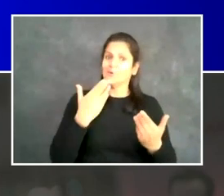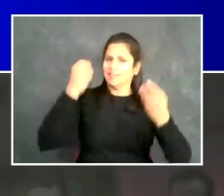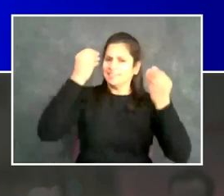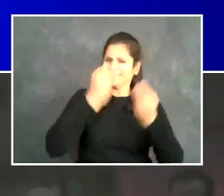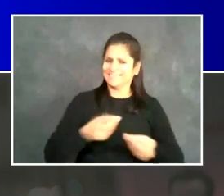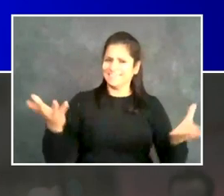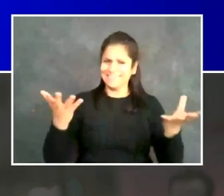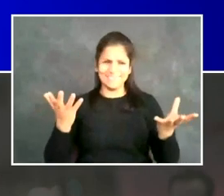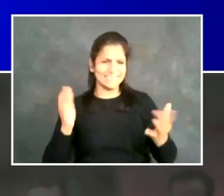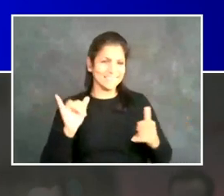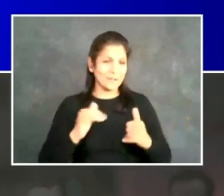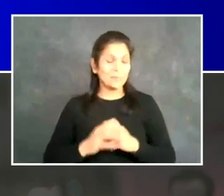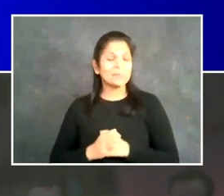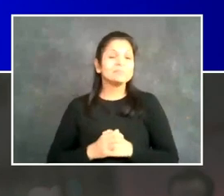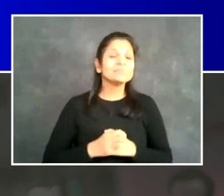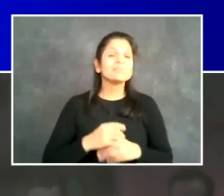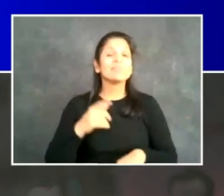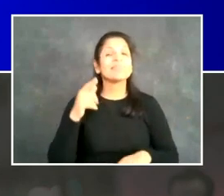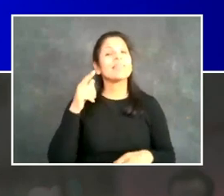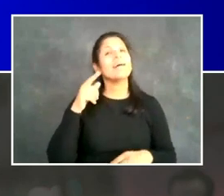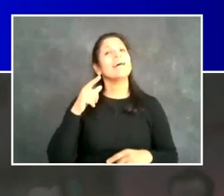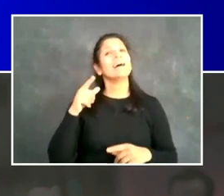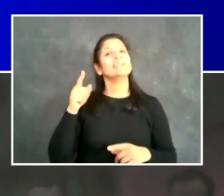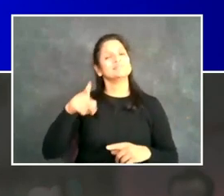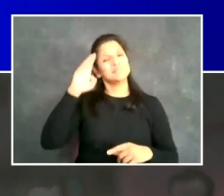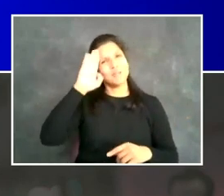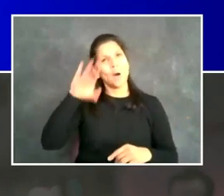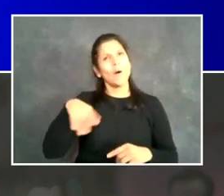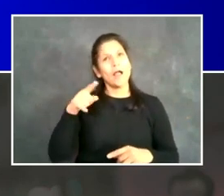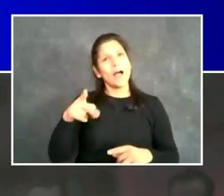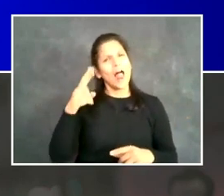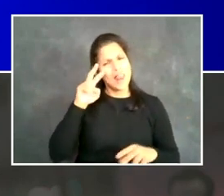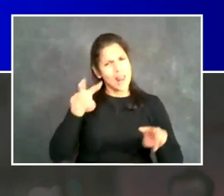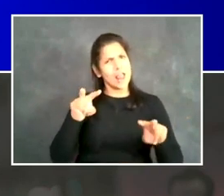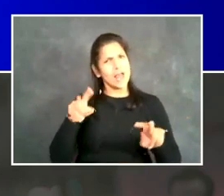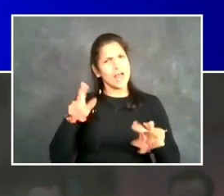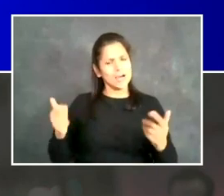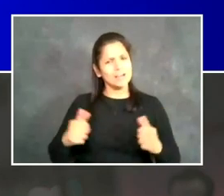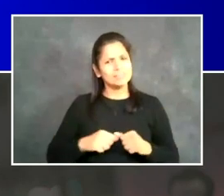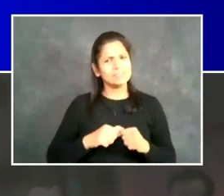HAPPY TO HEAR ABOUT.